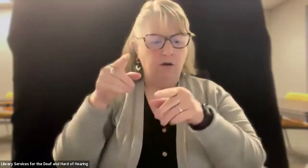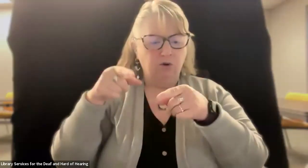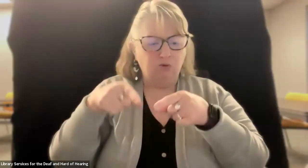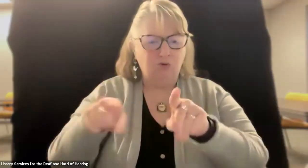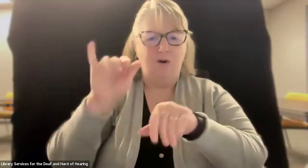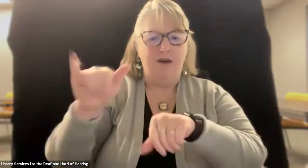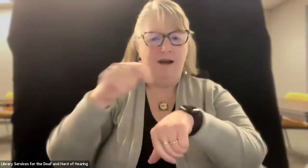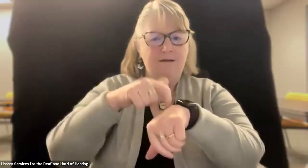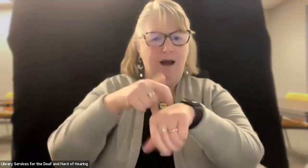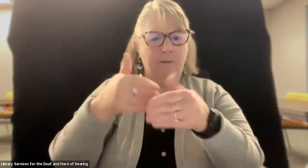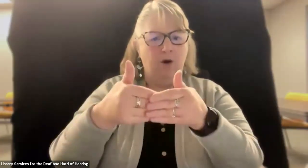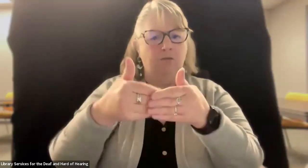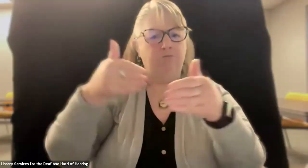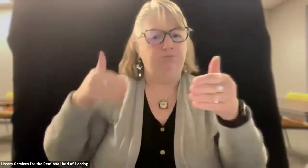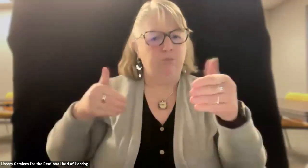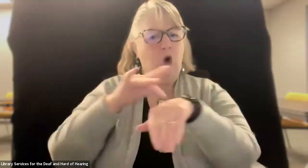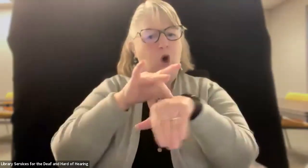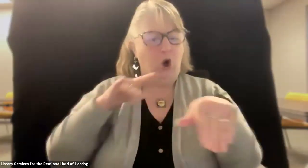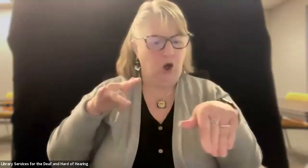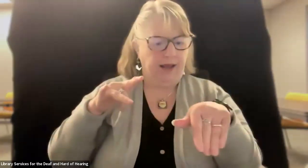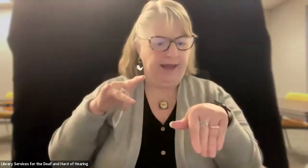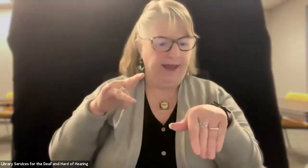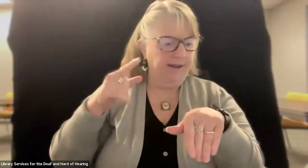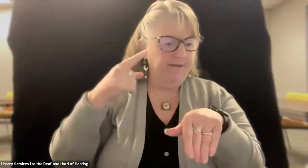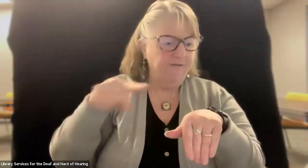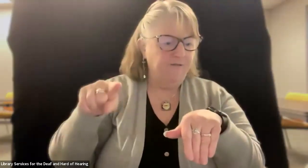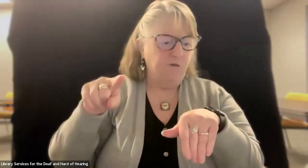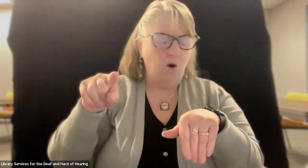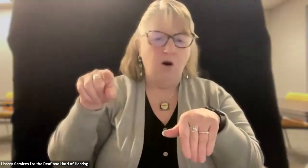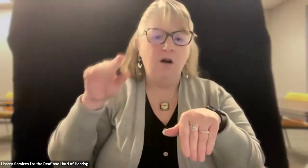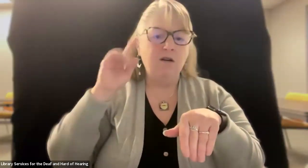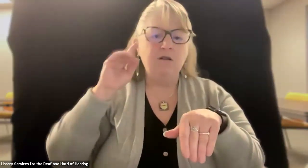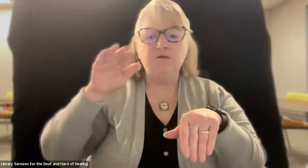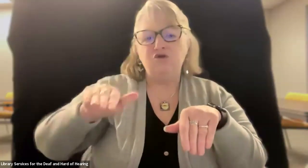so critical during the early years of a child's life?